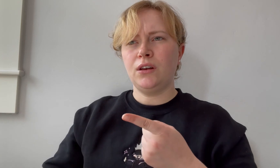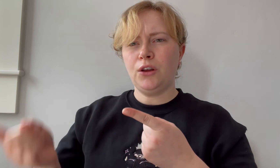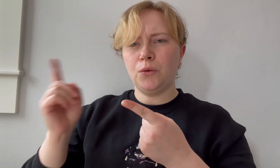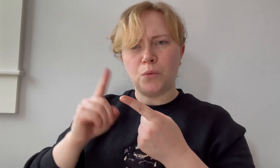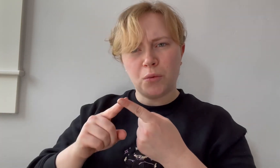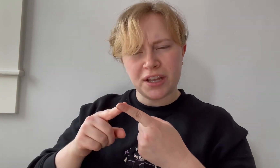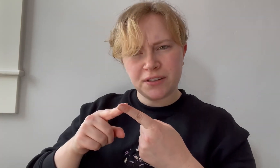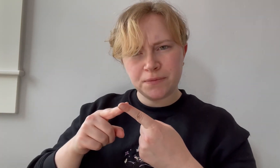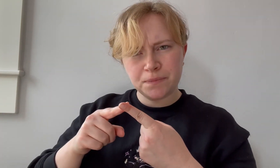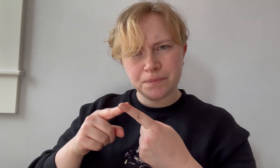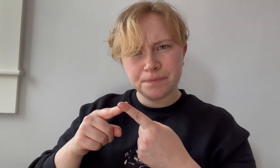when